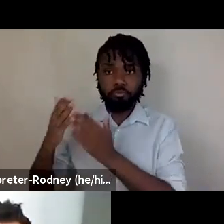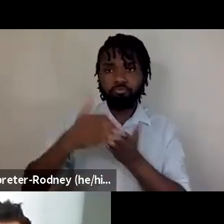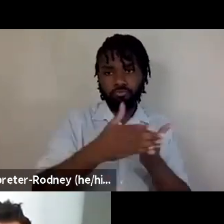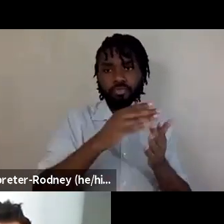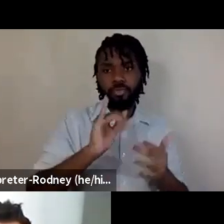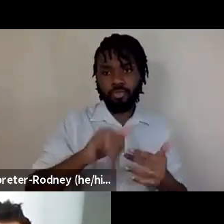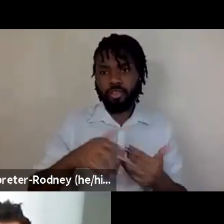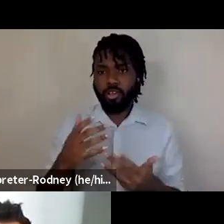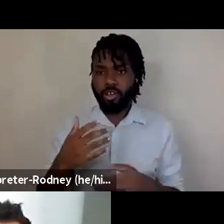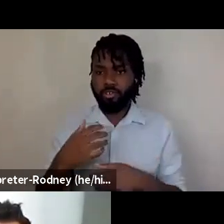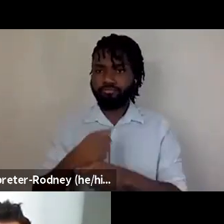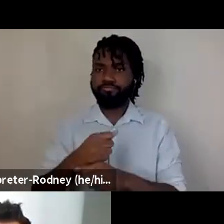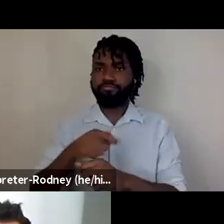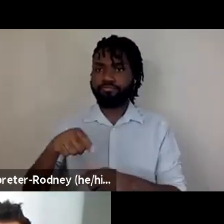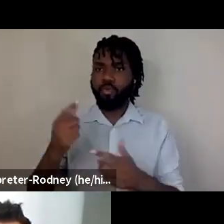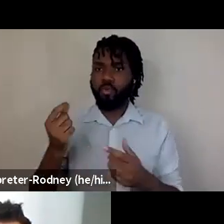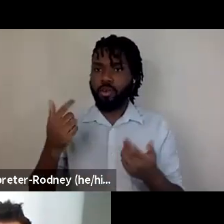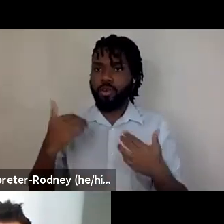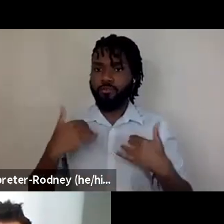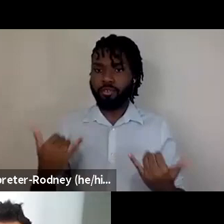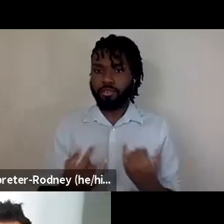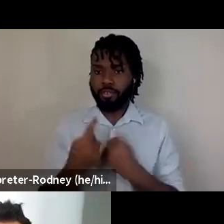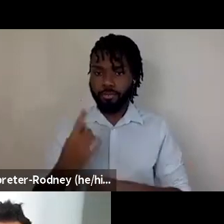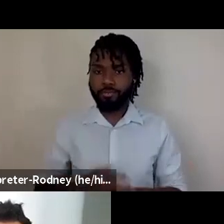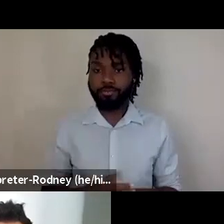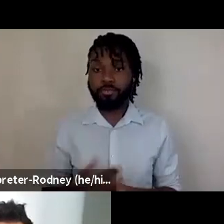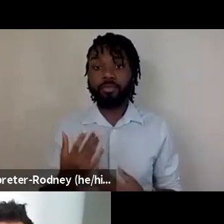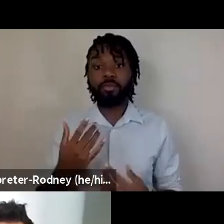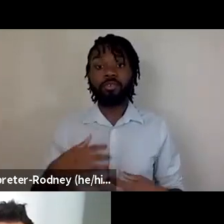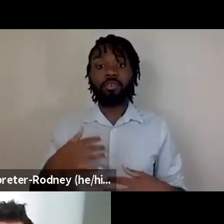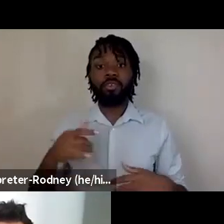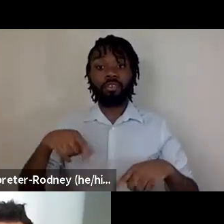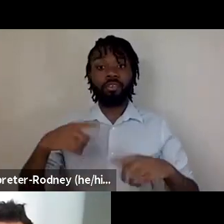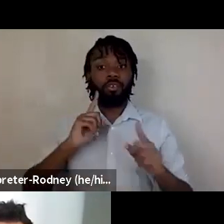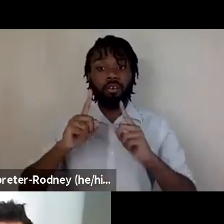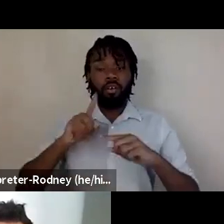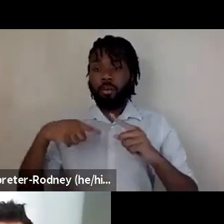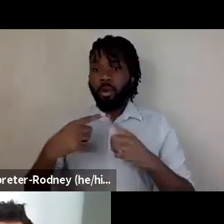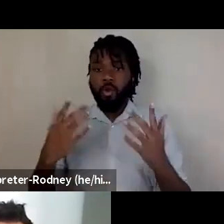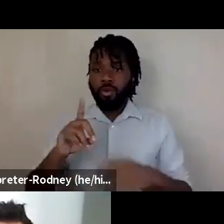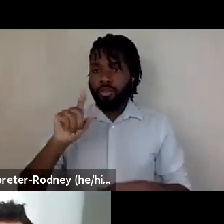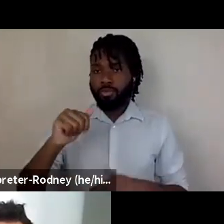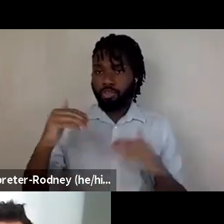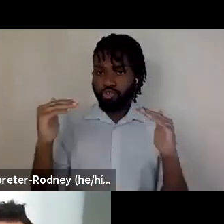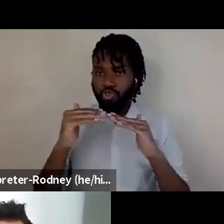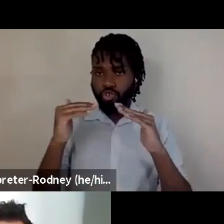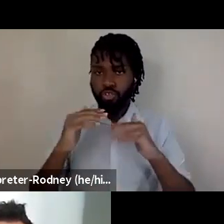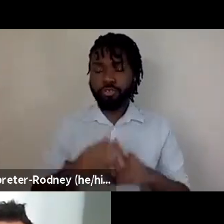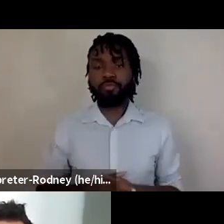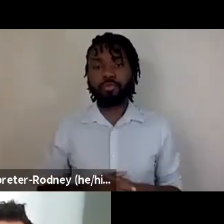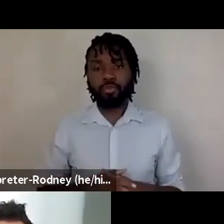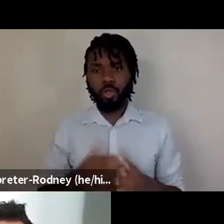We're here for a crucial conversation about disability justice, a revolutionary framework for disability liberation